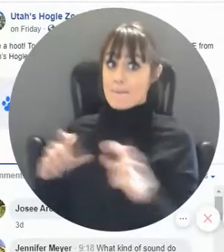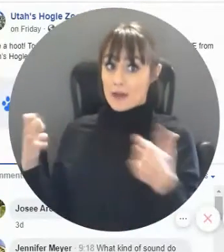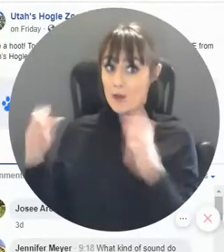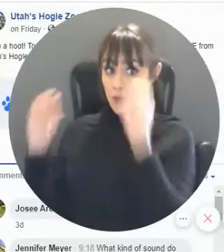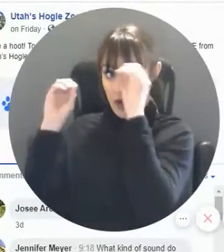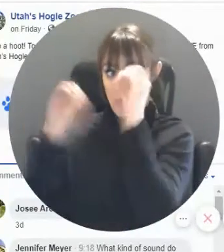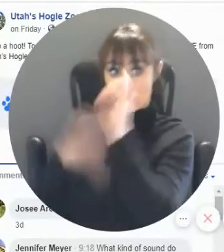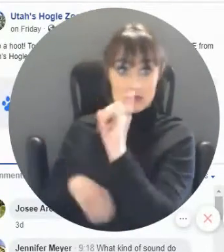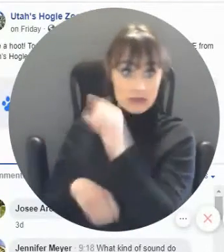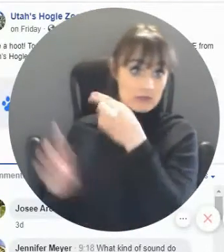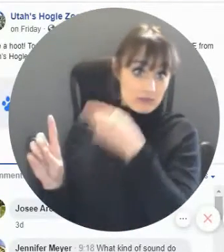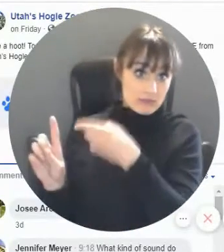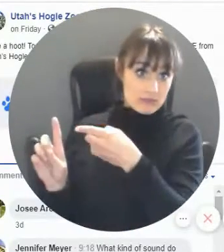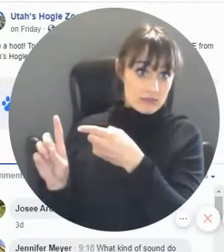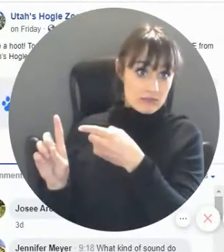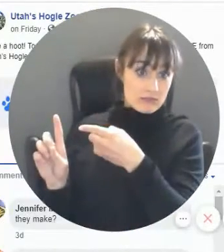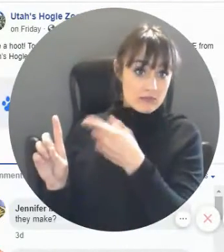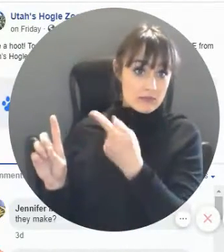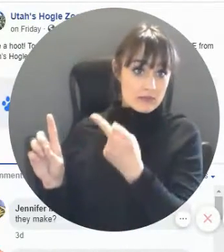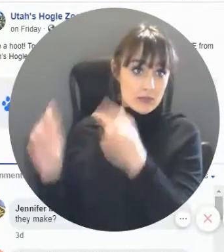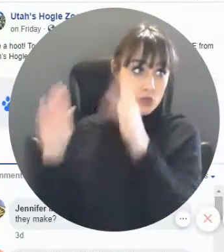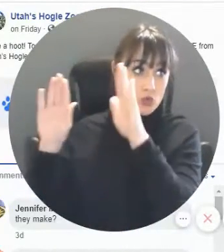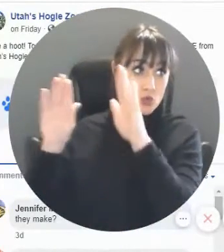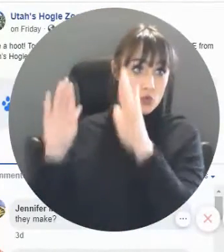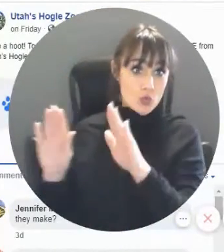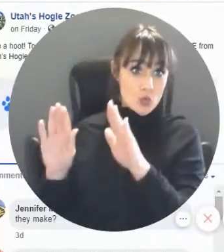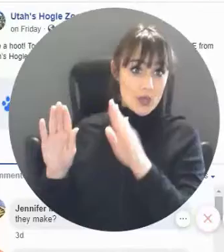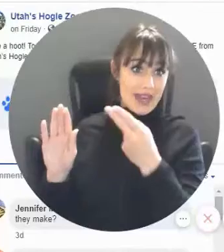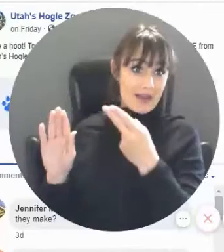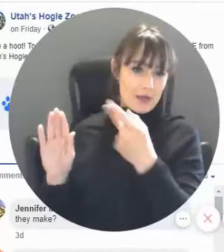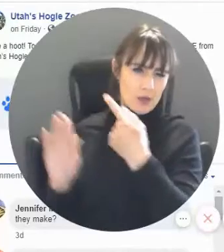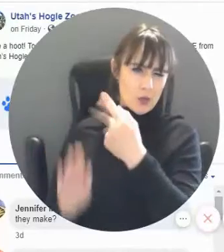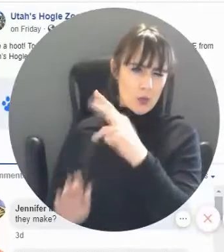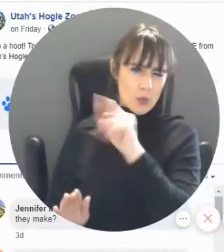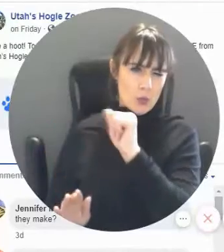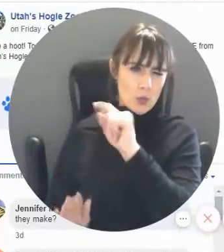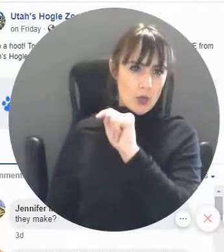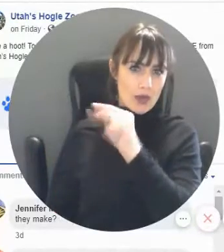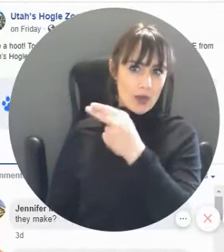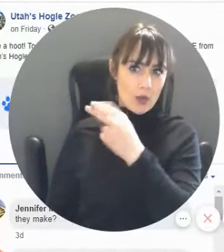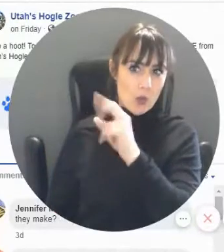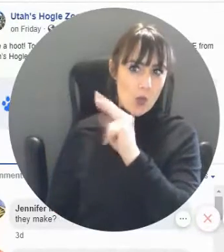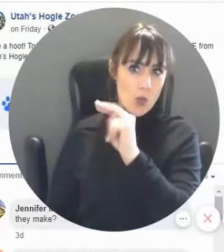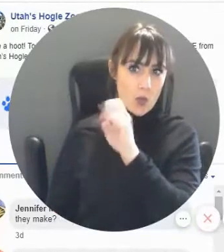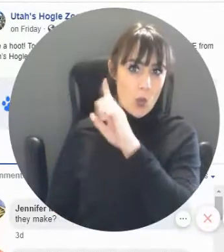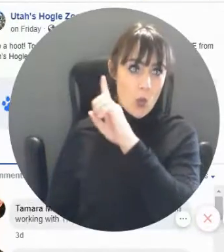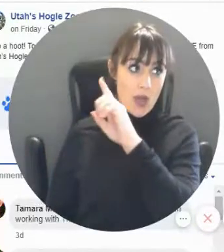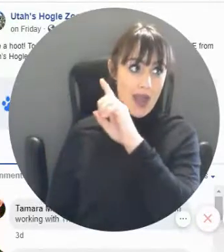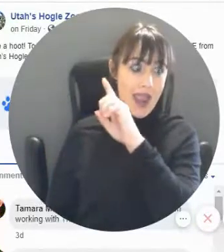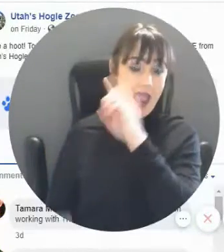So in their native habitat, these guys would not be good friends. Which is why they are so far apart in this room.